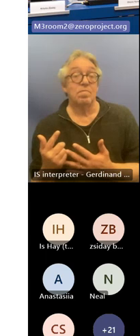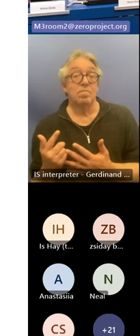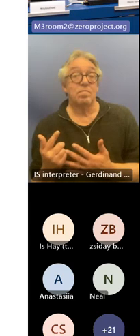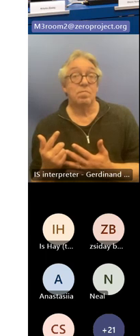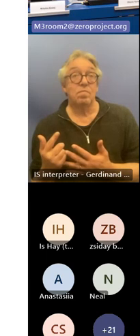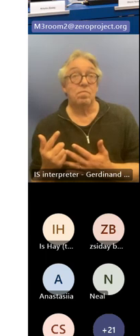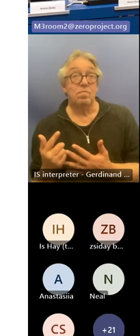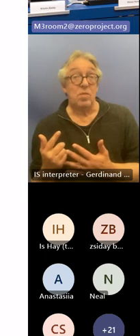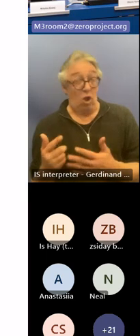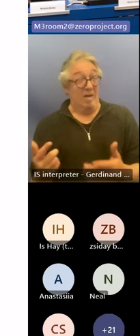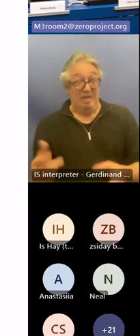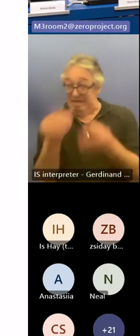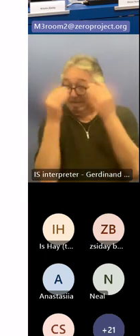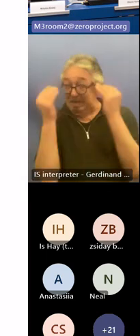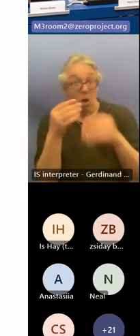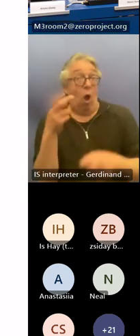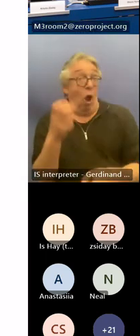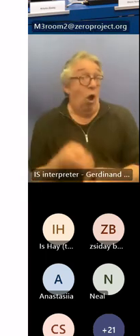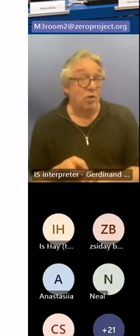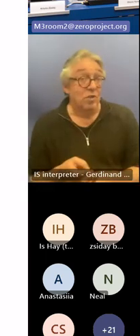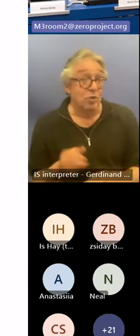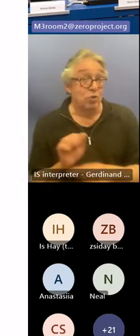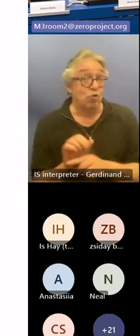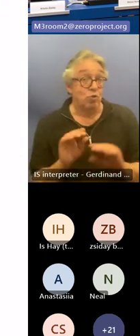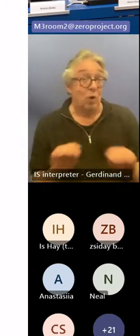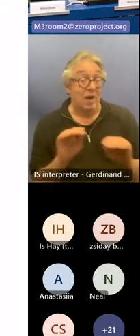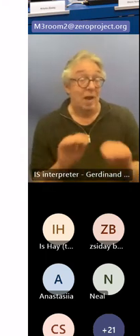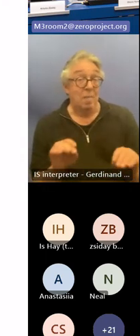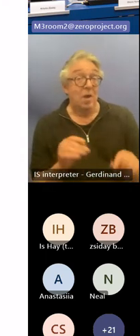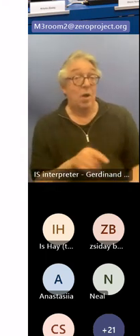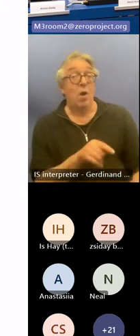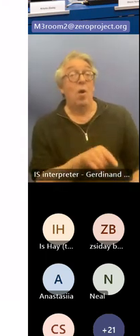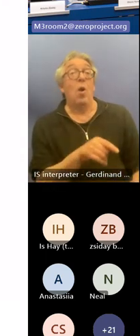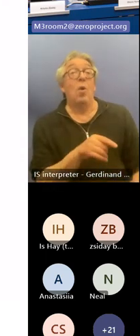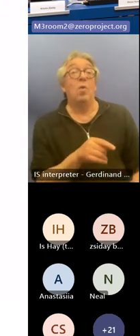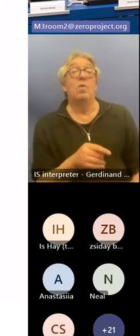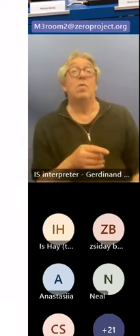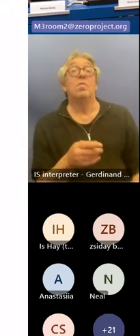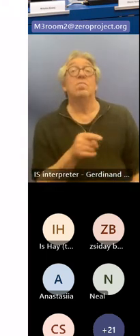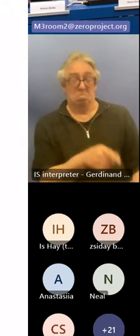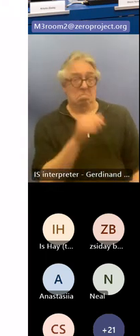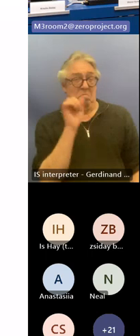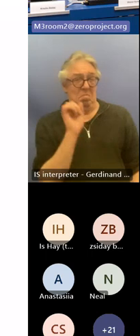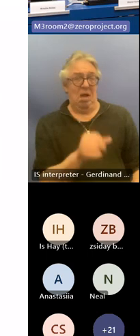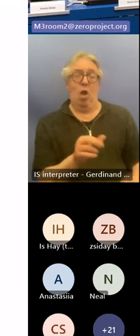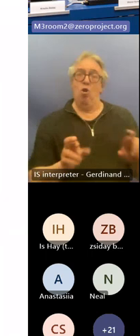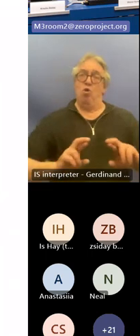course so they could be on their journey into a board role. The interest from directors to